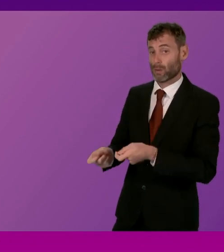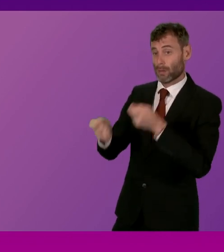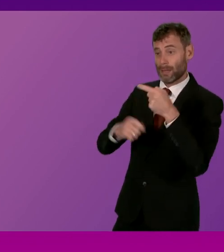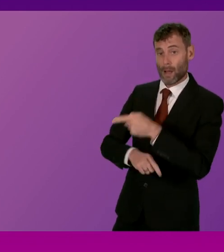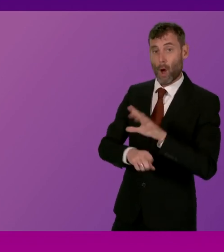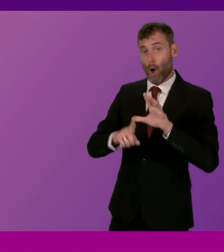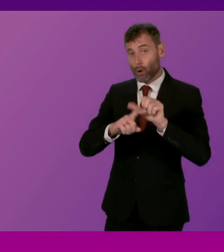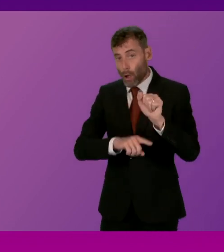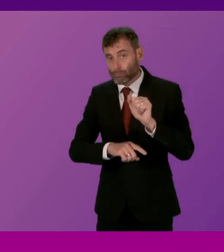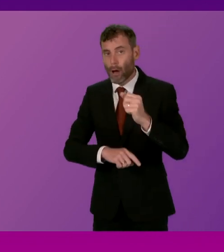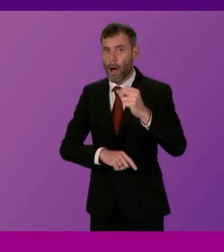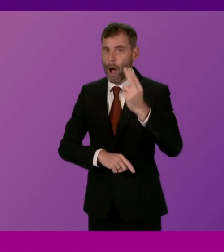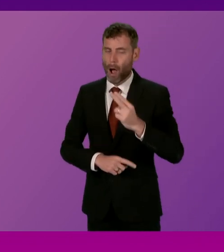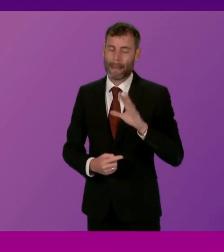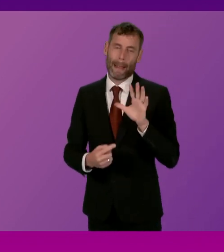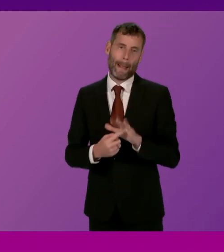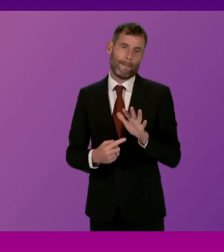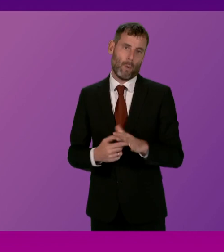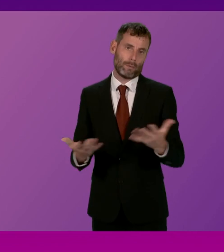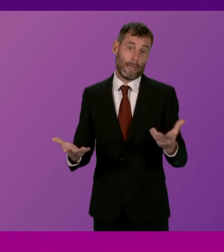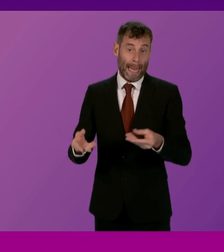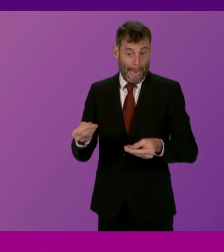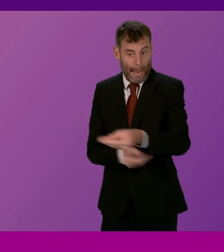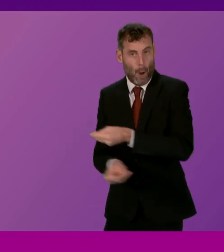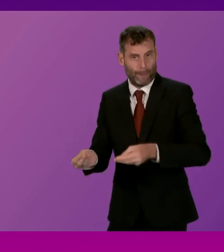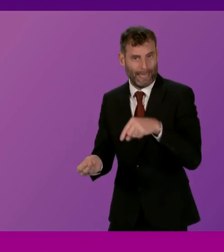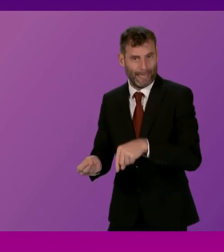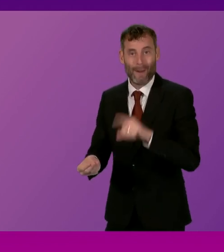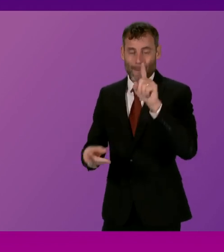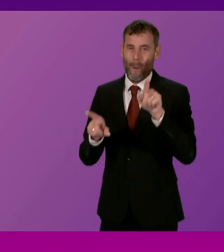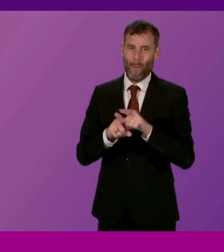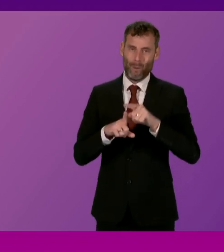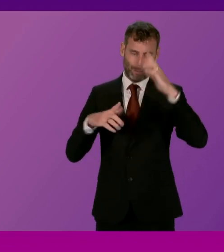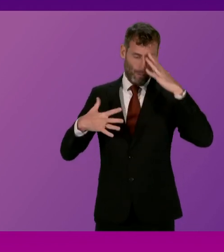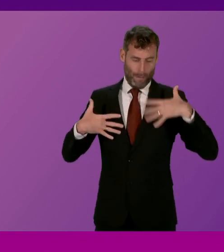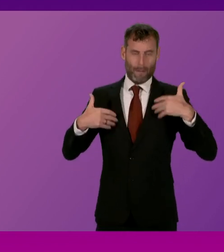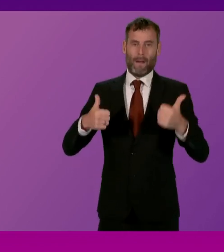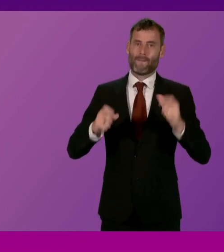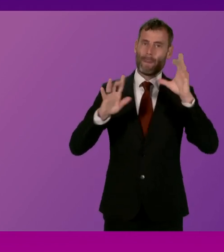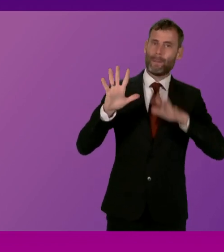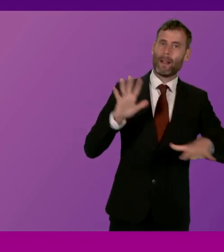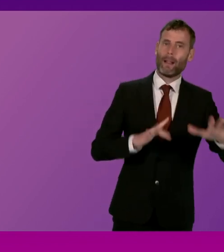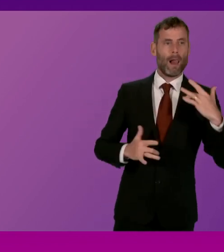Culture and the arts are important for the economic contribution that they make to this country, but they are also important for other reasons.